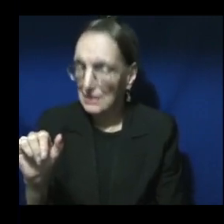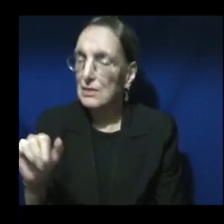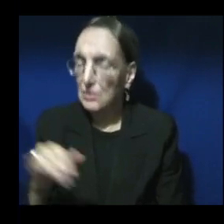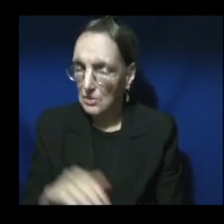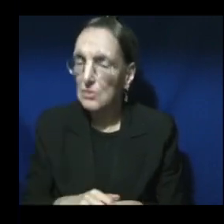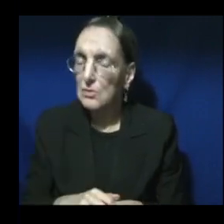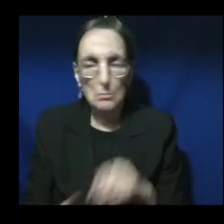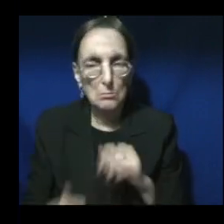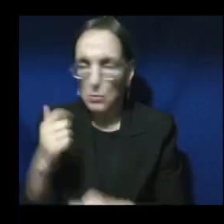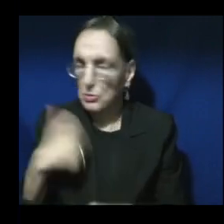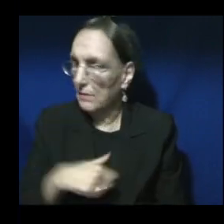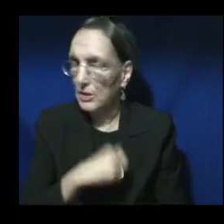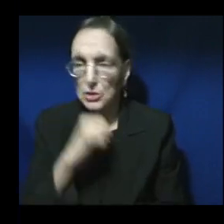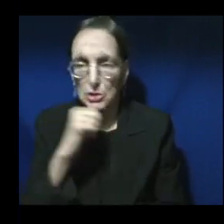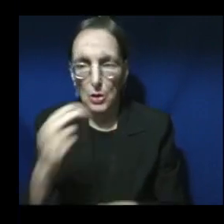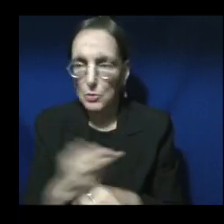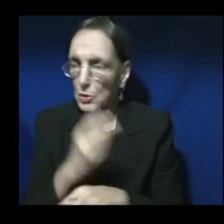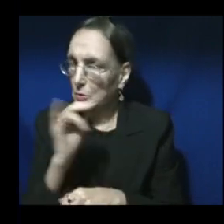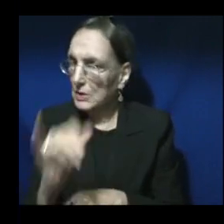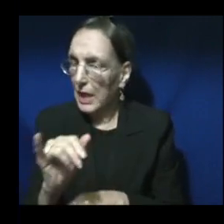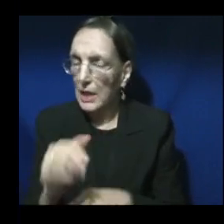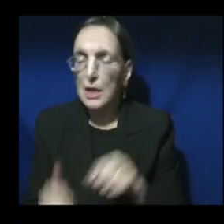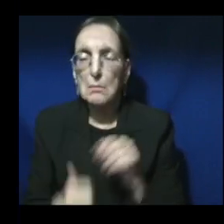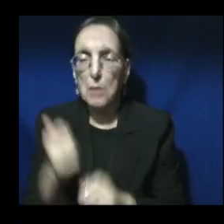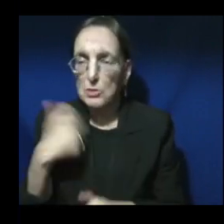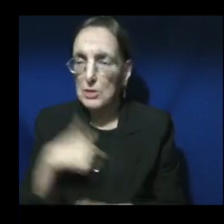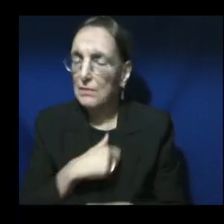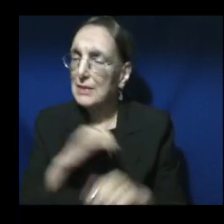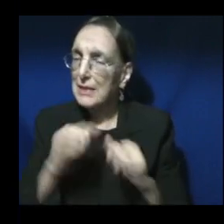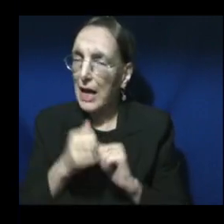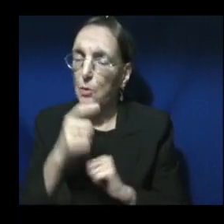particularly in our personal communications to colleagues. For example: “This might work.